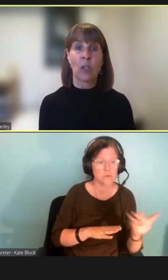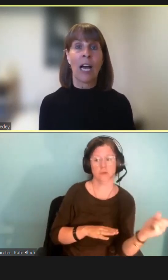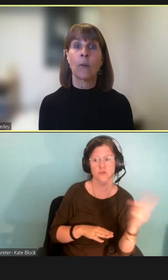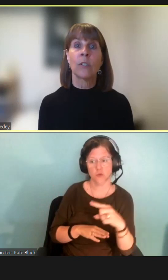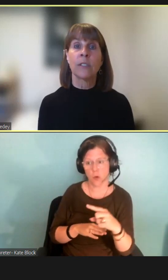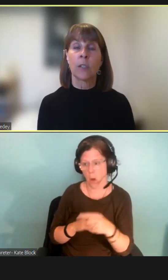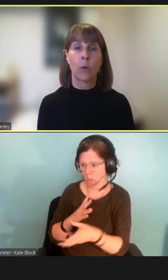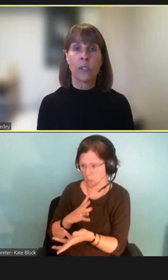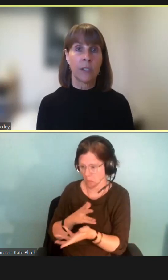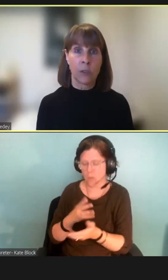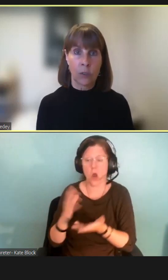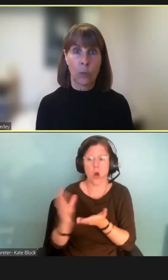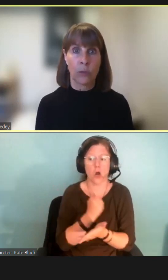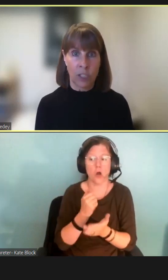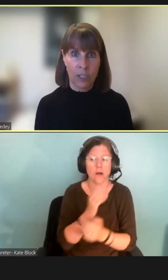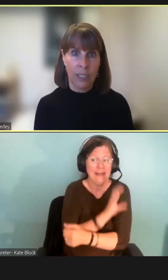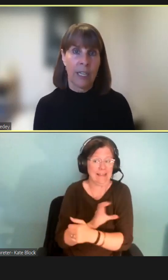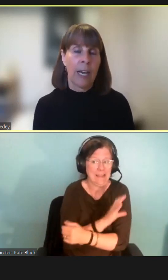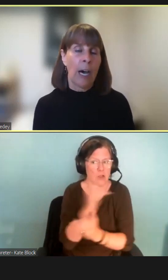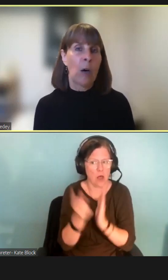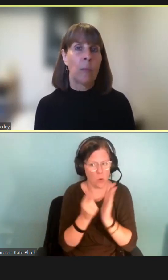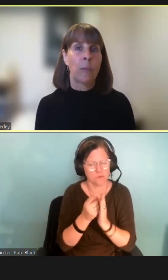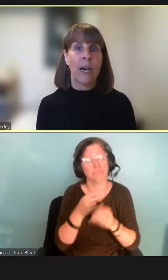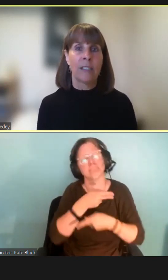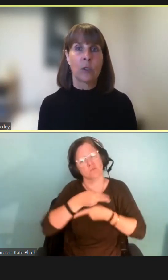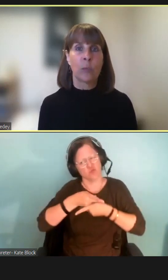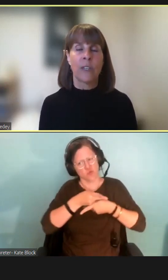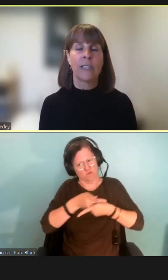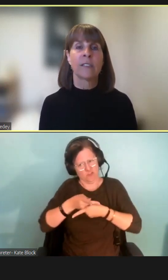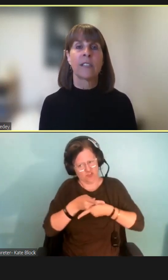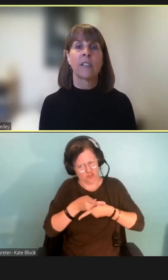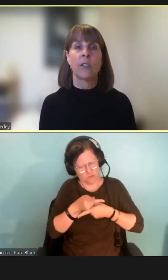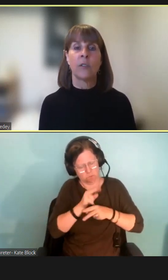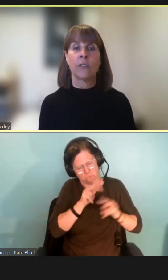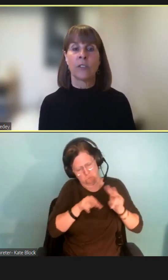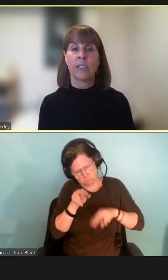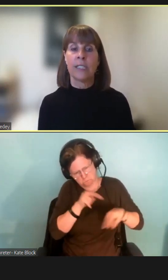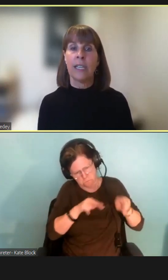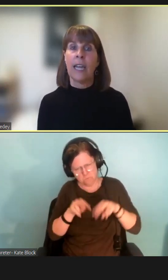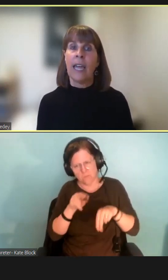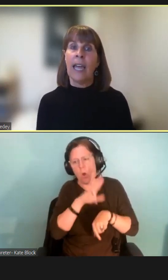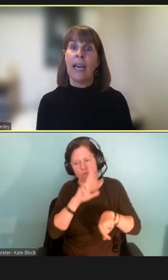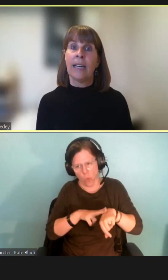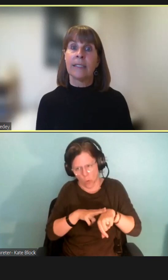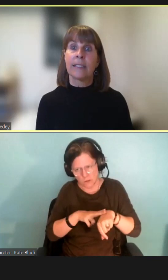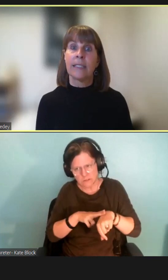hours a course under supervision um by supervisors at their University and if